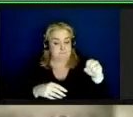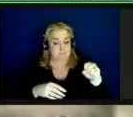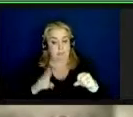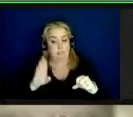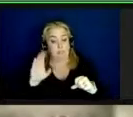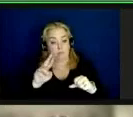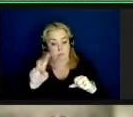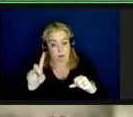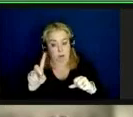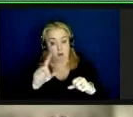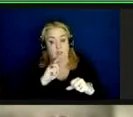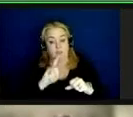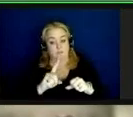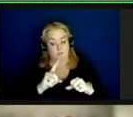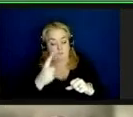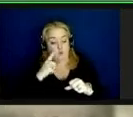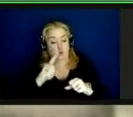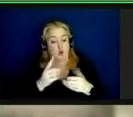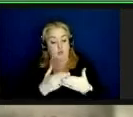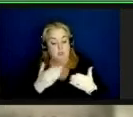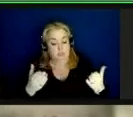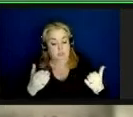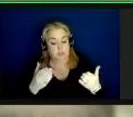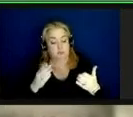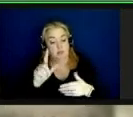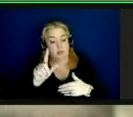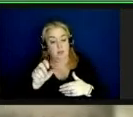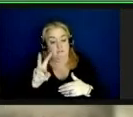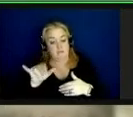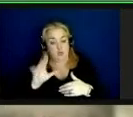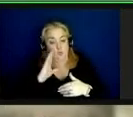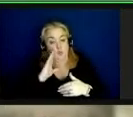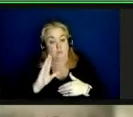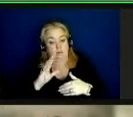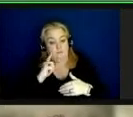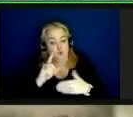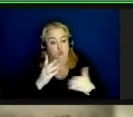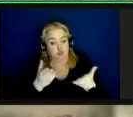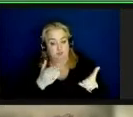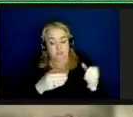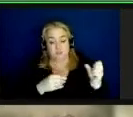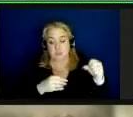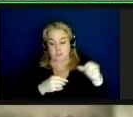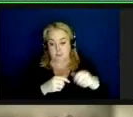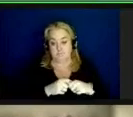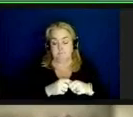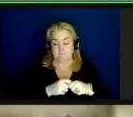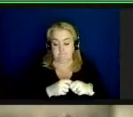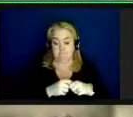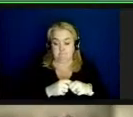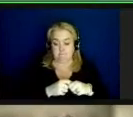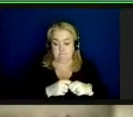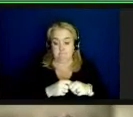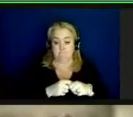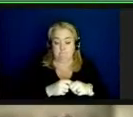THAT INCLUDED A LOT OF MARKUP BRAINS ALREADY.